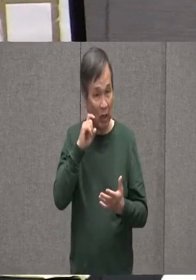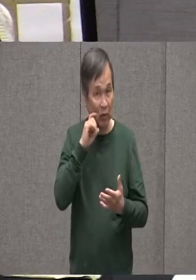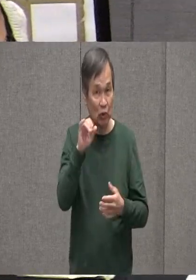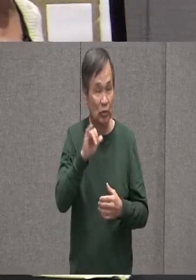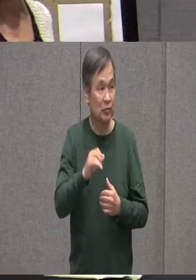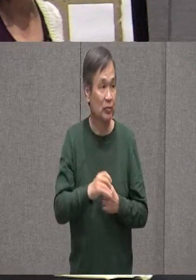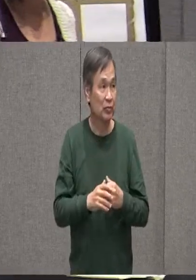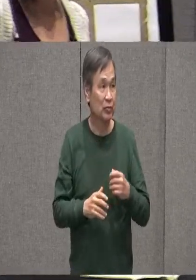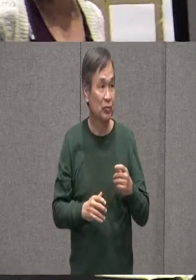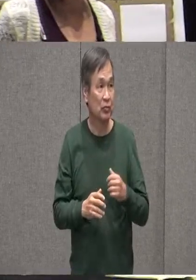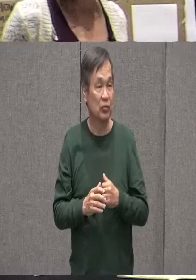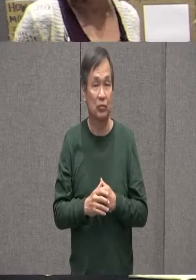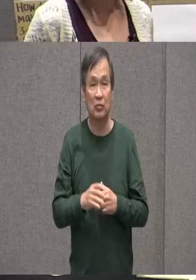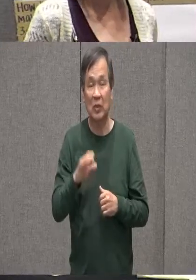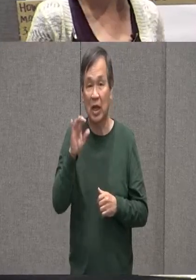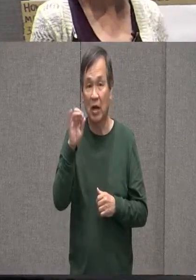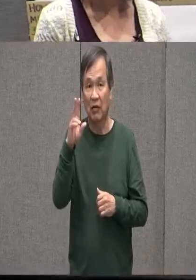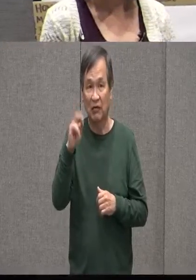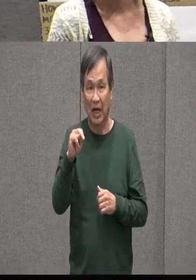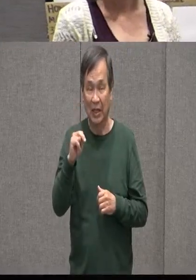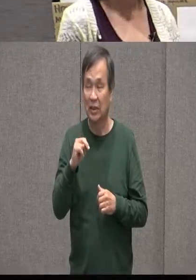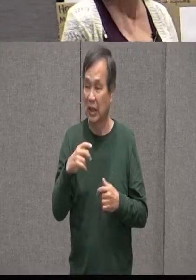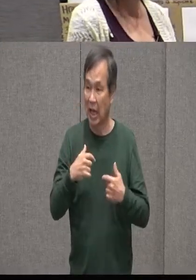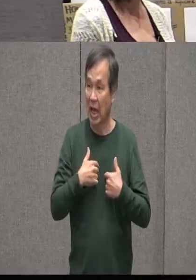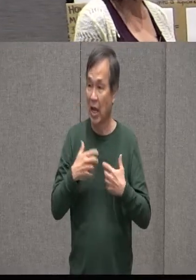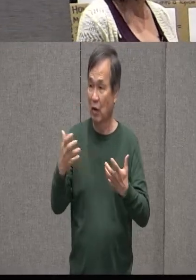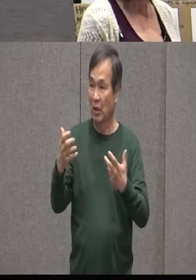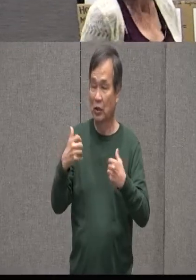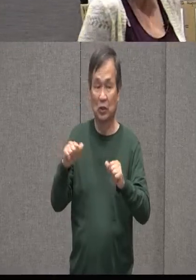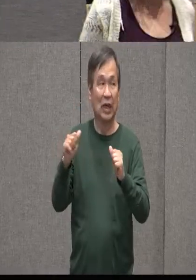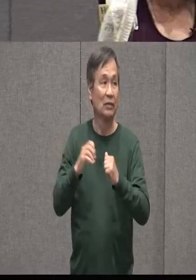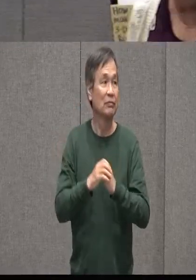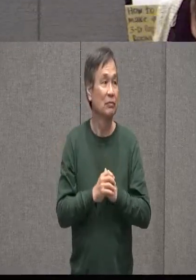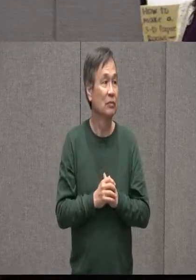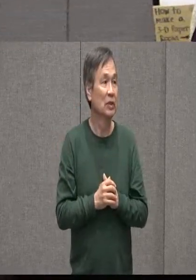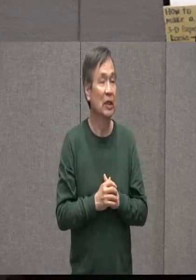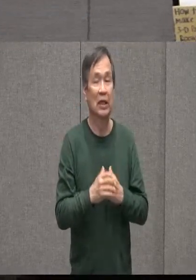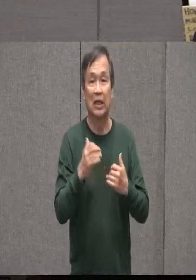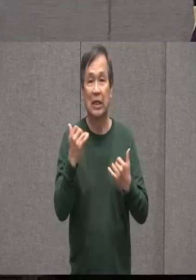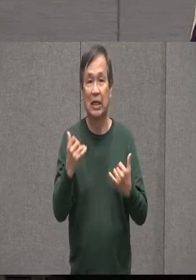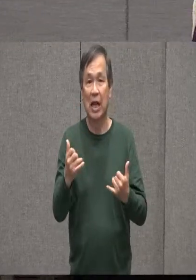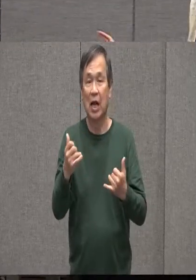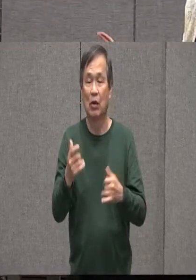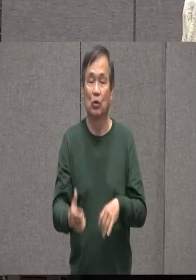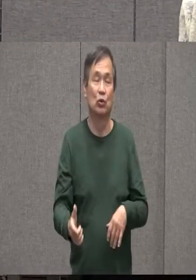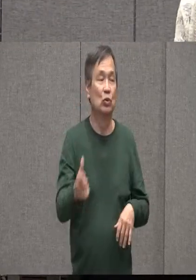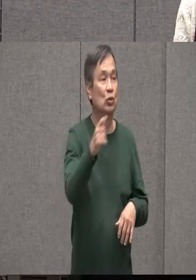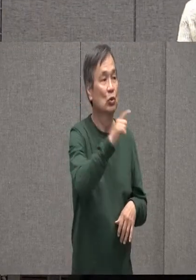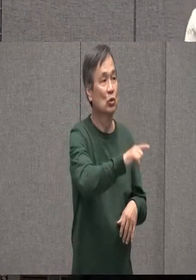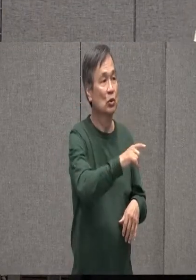Well, that looks like fun. Yes. I wanna go home and do some printing now. Well, next, I'm gonna show you